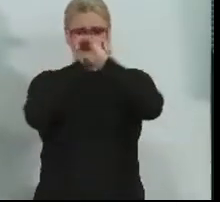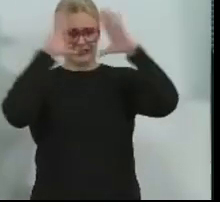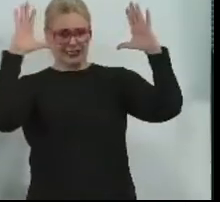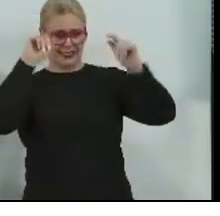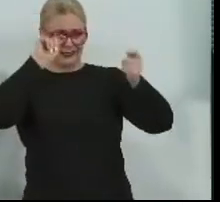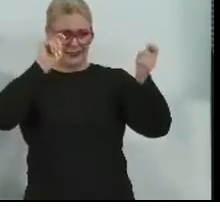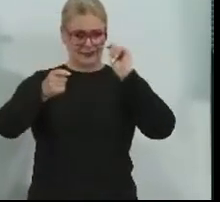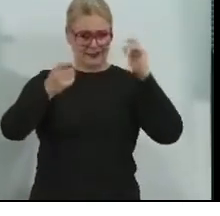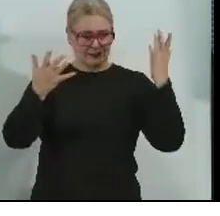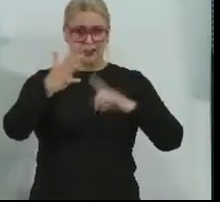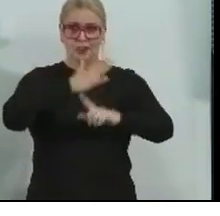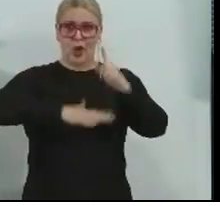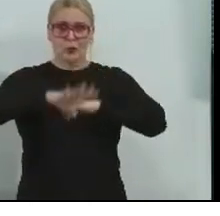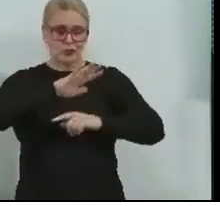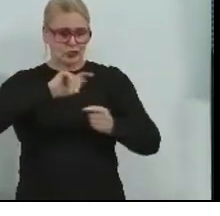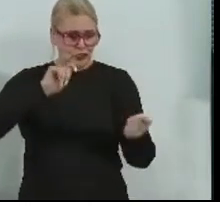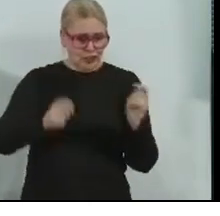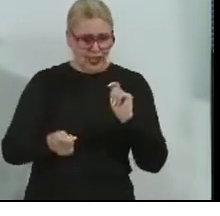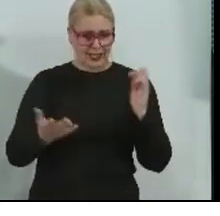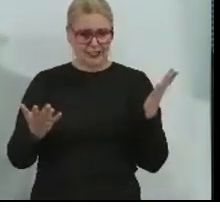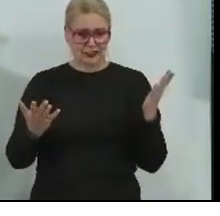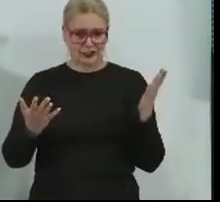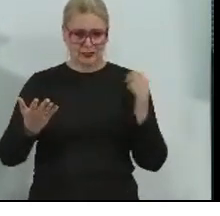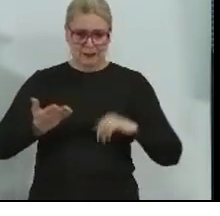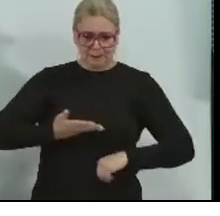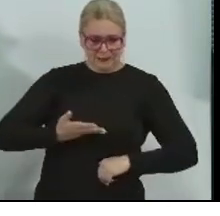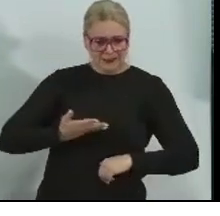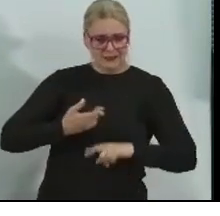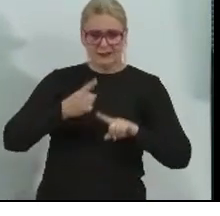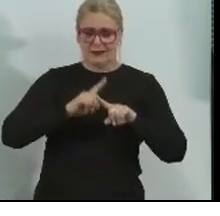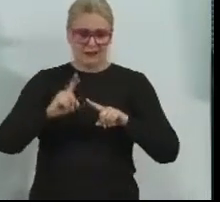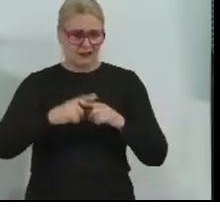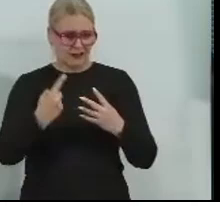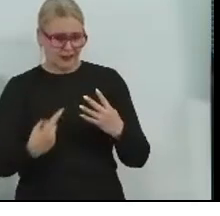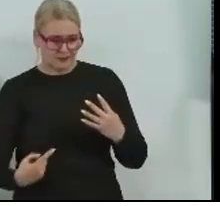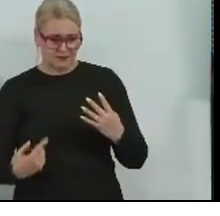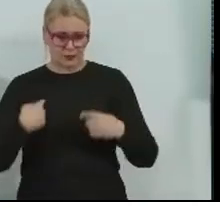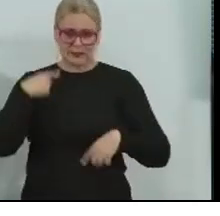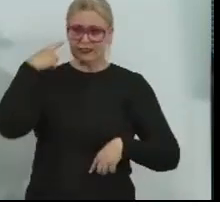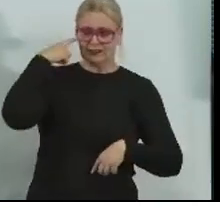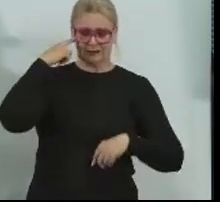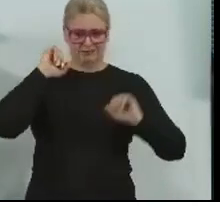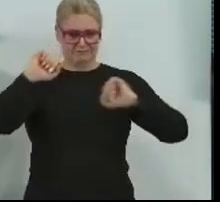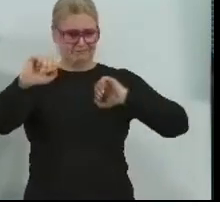It changes how people see disabled people. And Channel 4 is part of that storytelling now.